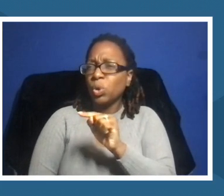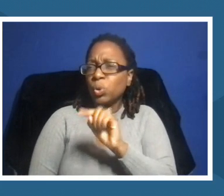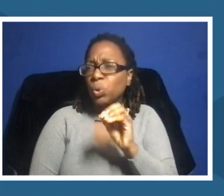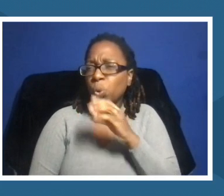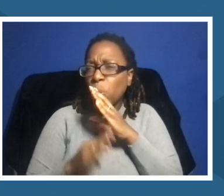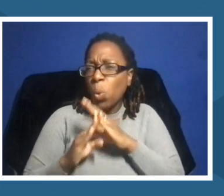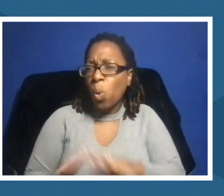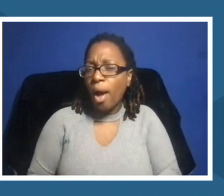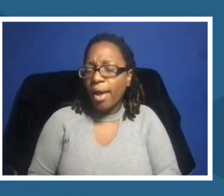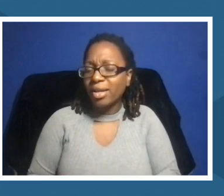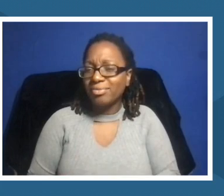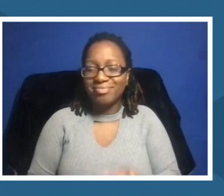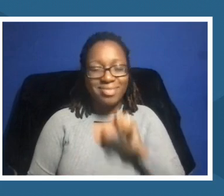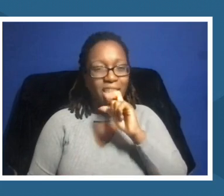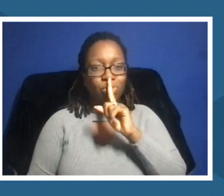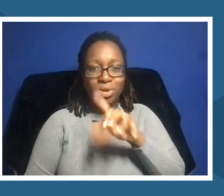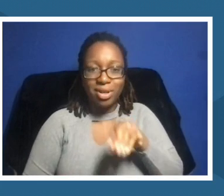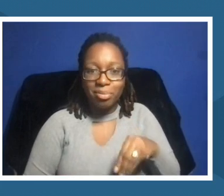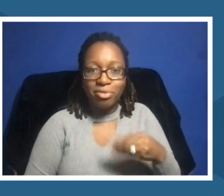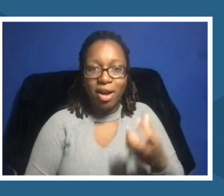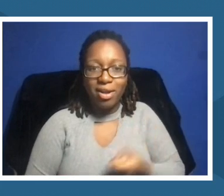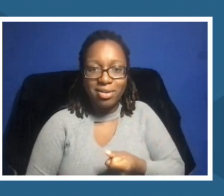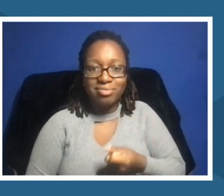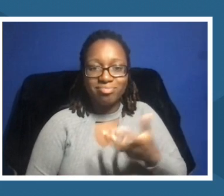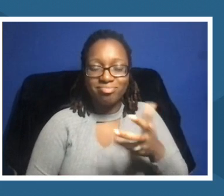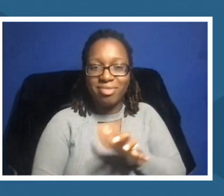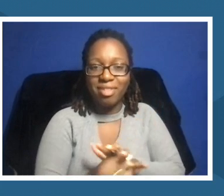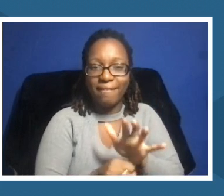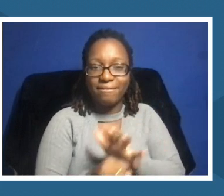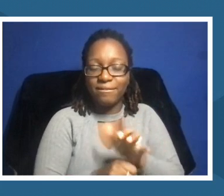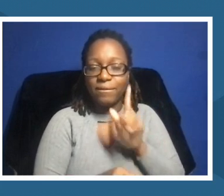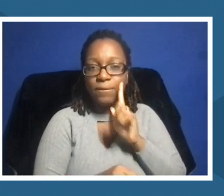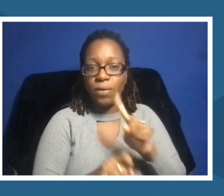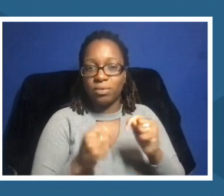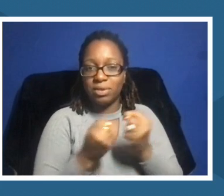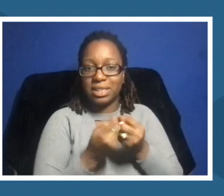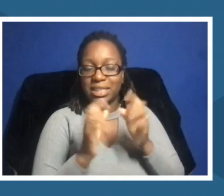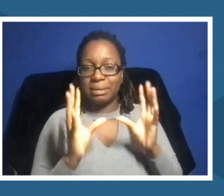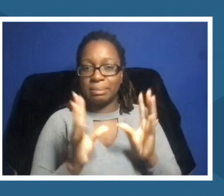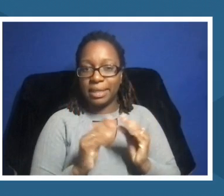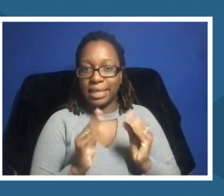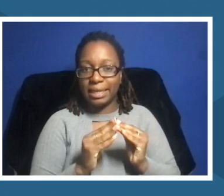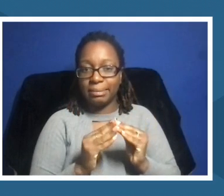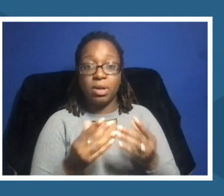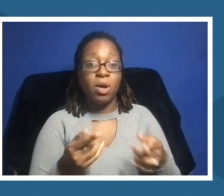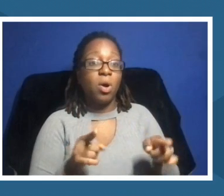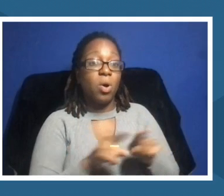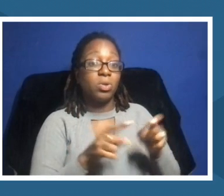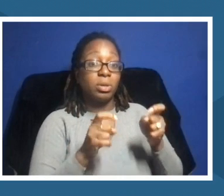much during her larger team meetings her manager even comments that jenny's